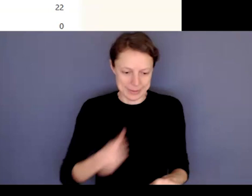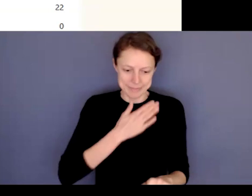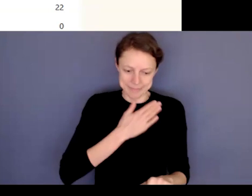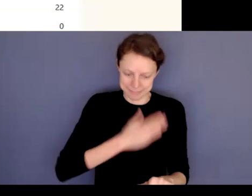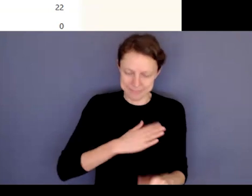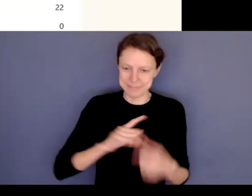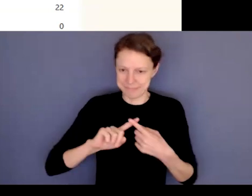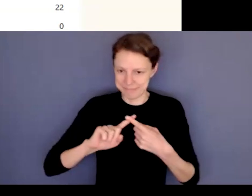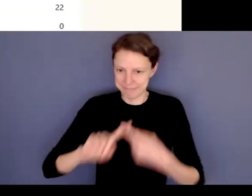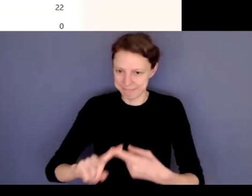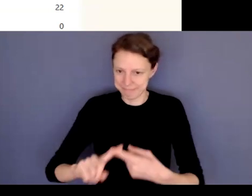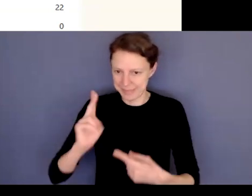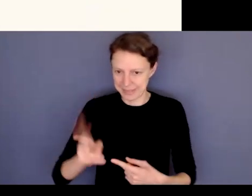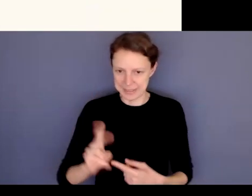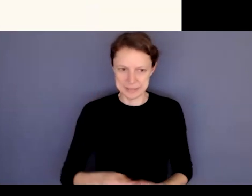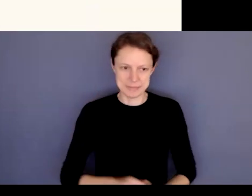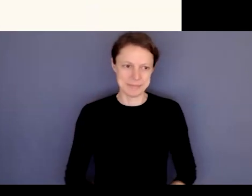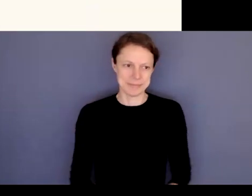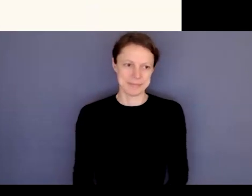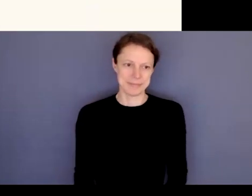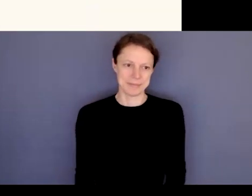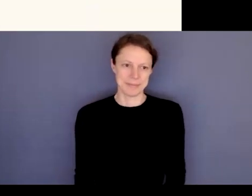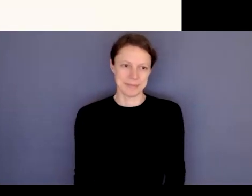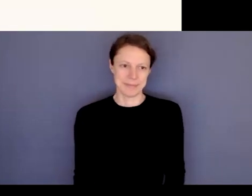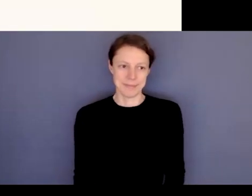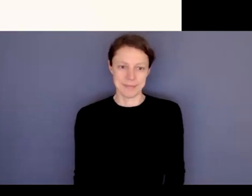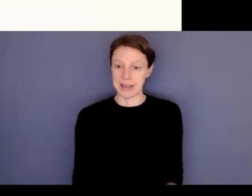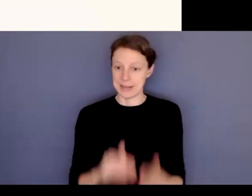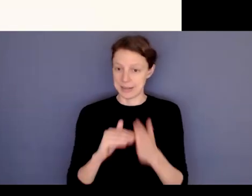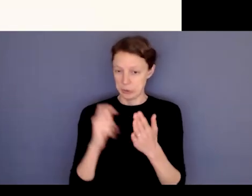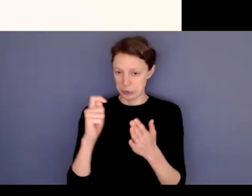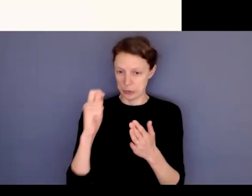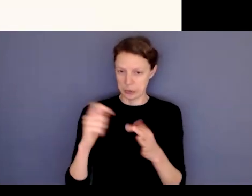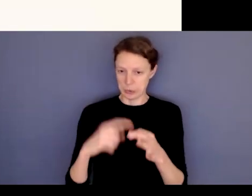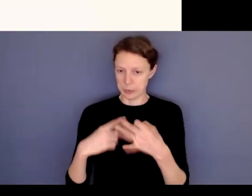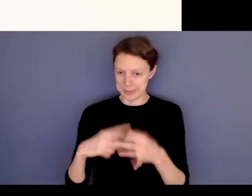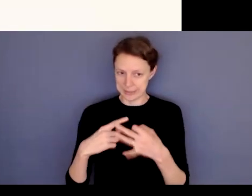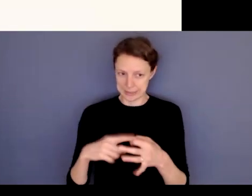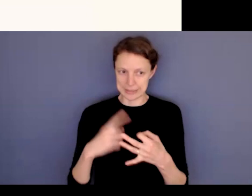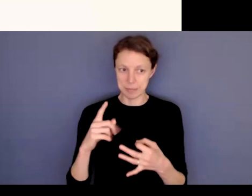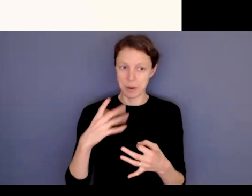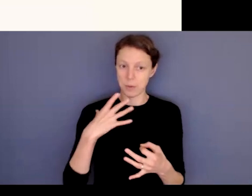Thank you so much, Caitlin, that's awesome. Really loved hoped. And I just, I'll throw to questions shortly, but I just really want to very quickly acknowledge that there's